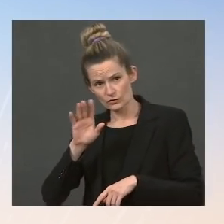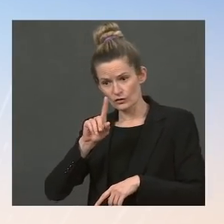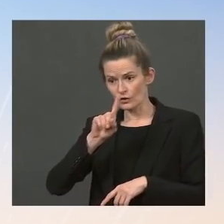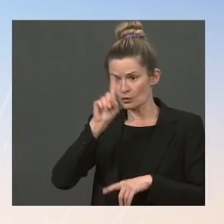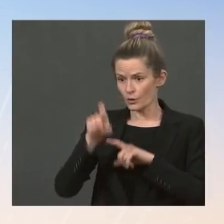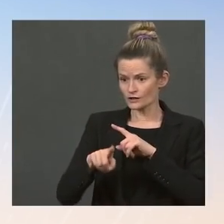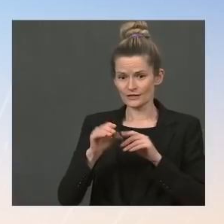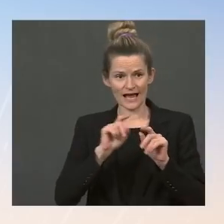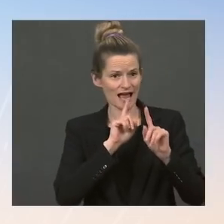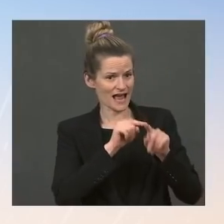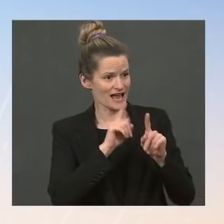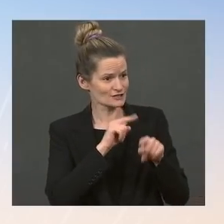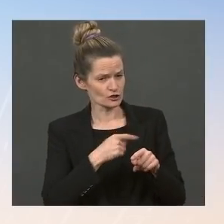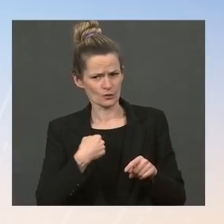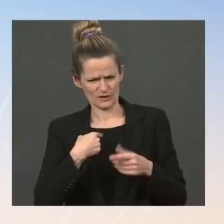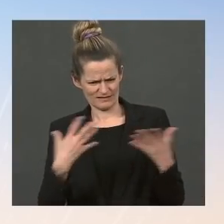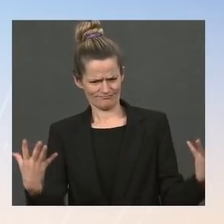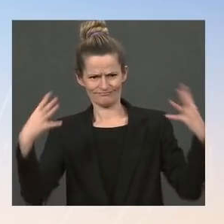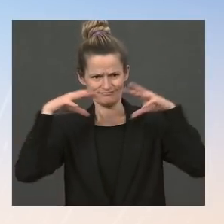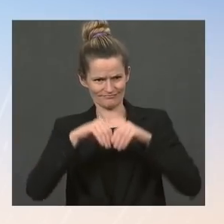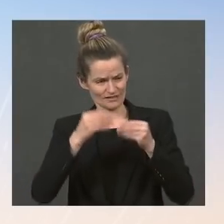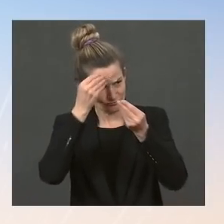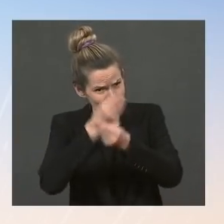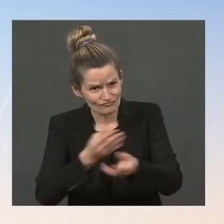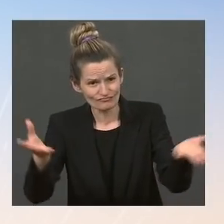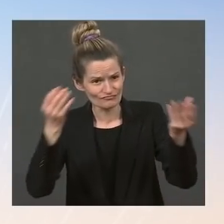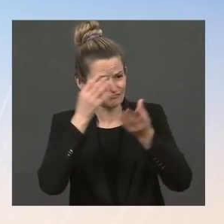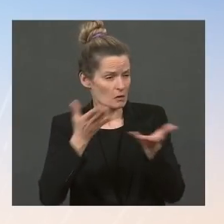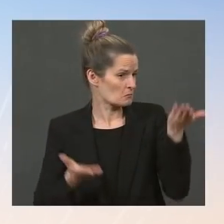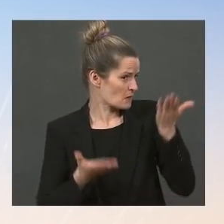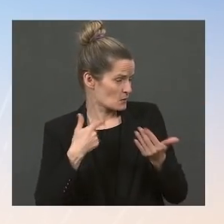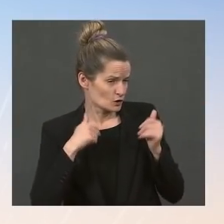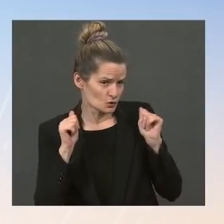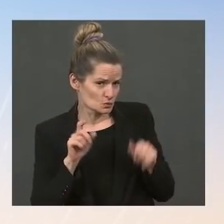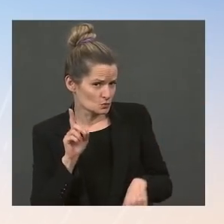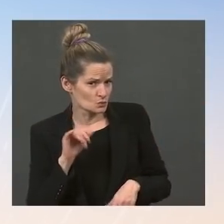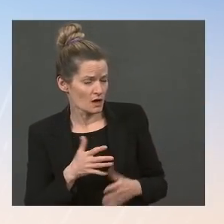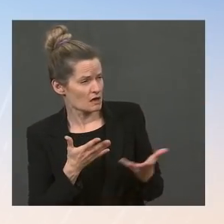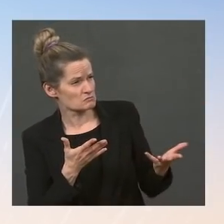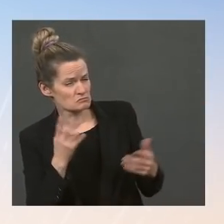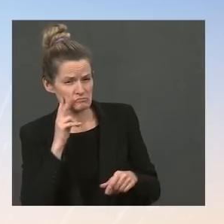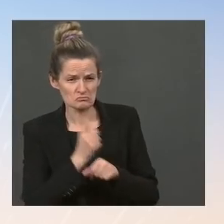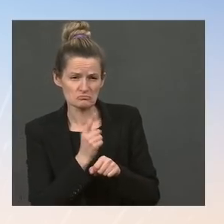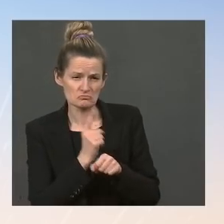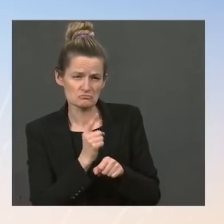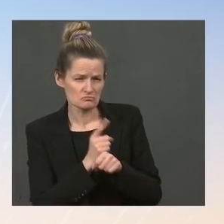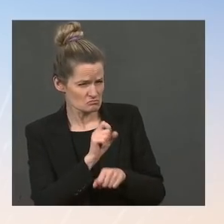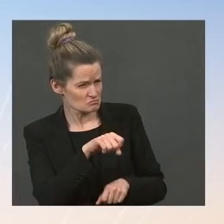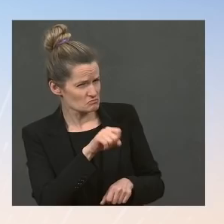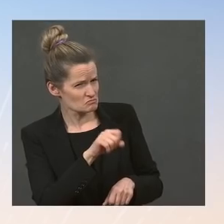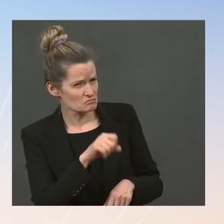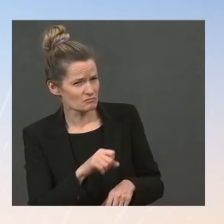out publicly as a part of our effort to -- to get the pandemic under control. The Press: And do you have any sense -- like, let's just say Olivia Rodrigo.